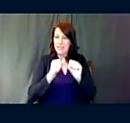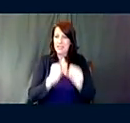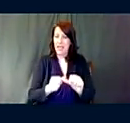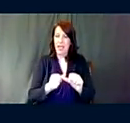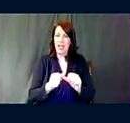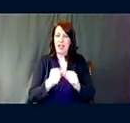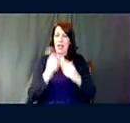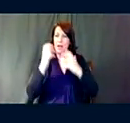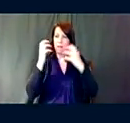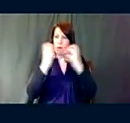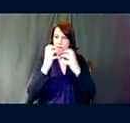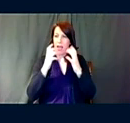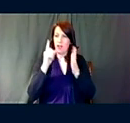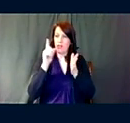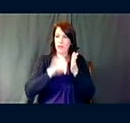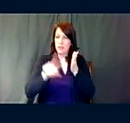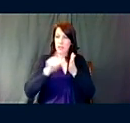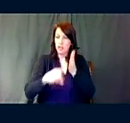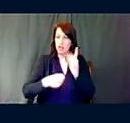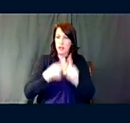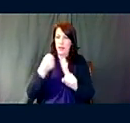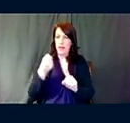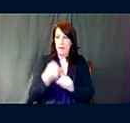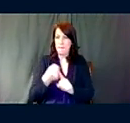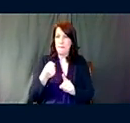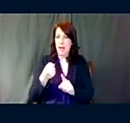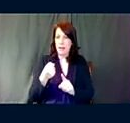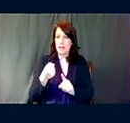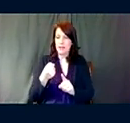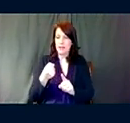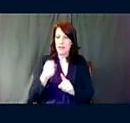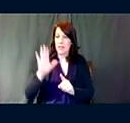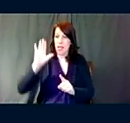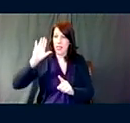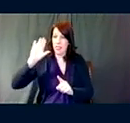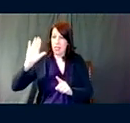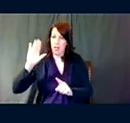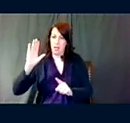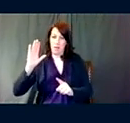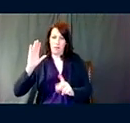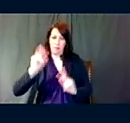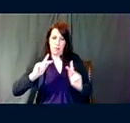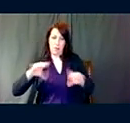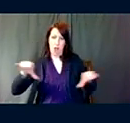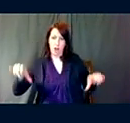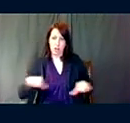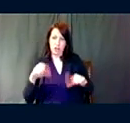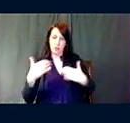EXEMPLIFIED THE SUSTAINED AND PROFOUND RESEARCH IMPACTS THAT THEIR GRANTEES ARE DOING, SO